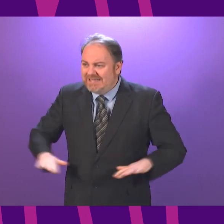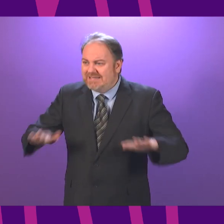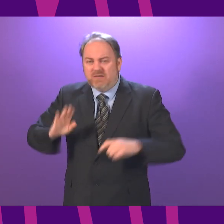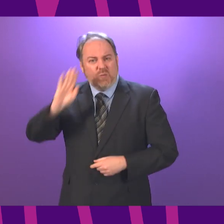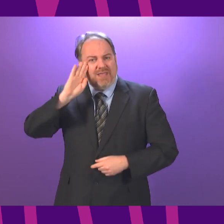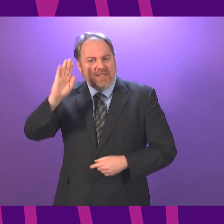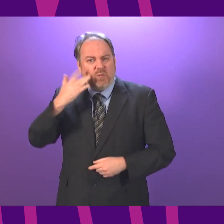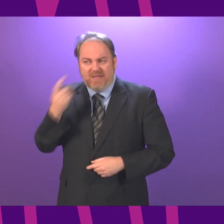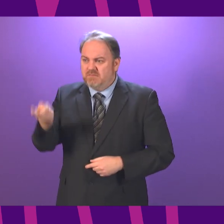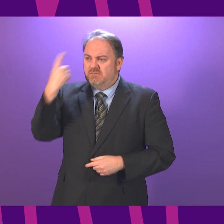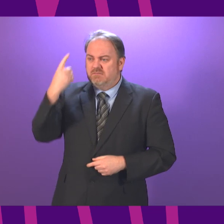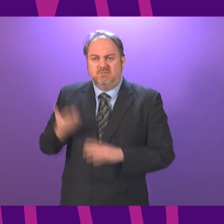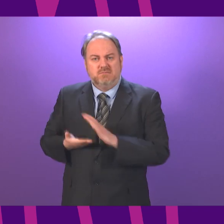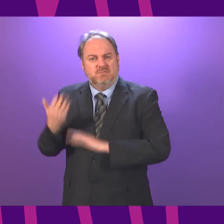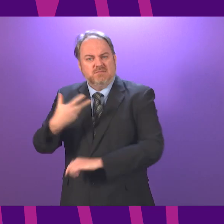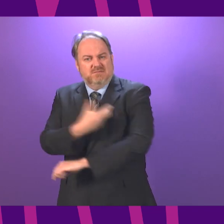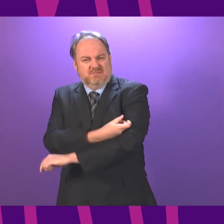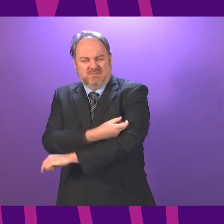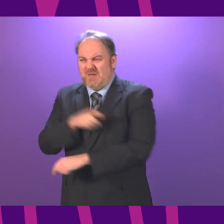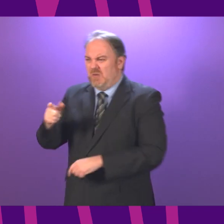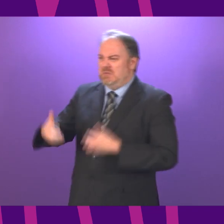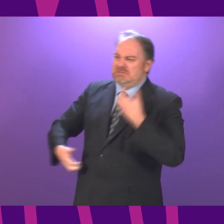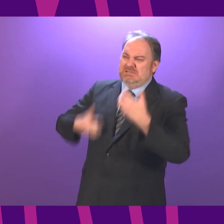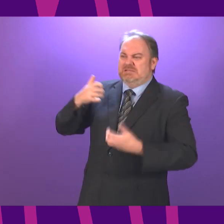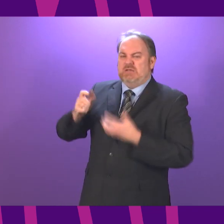In response, we heard a bizarre rant about the United Kingdom Government throwing a so-called